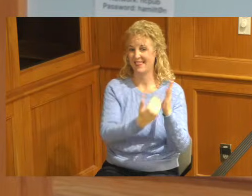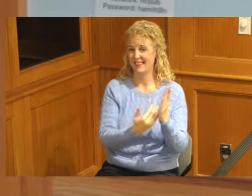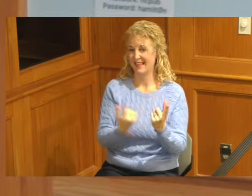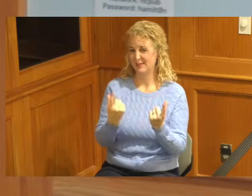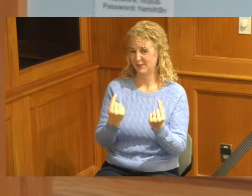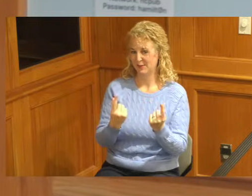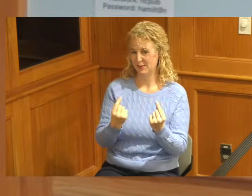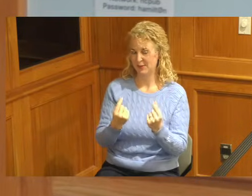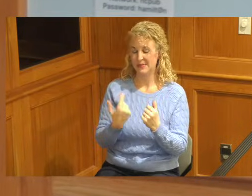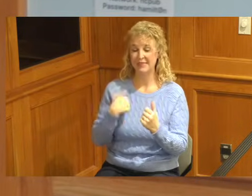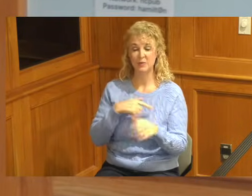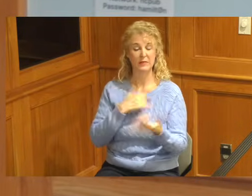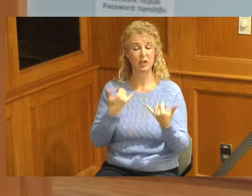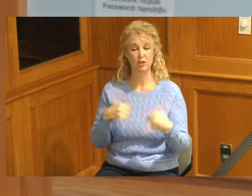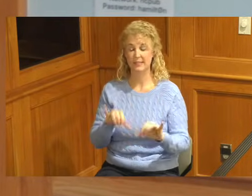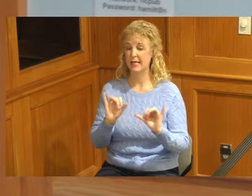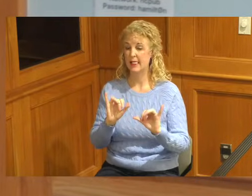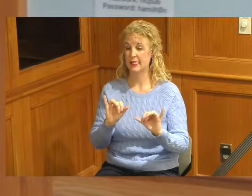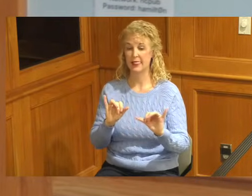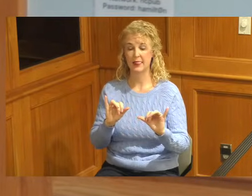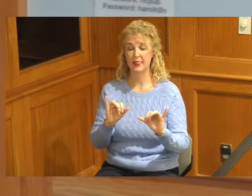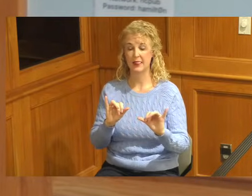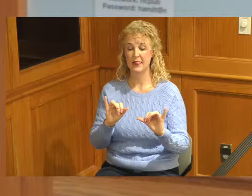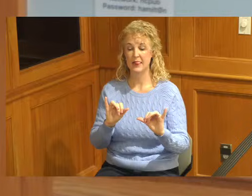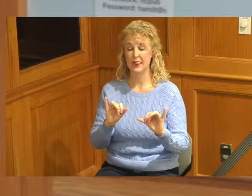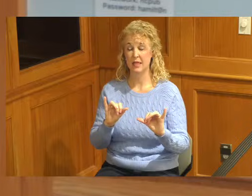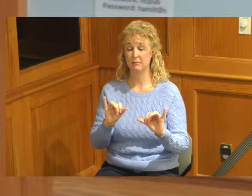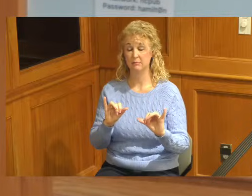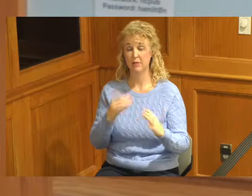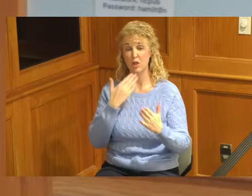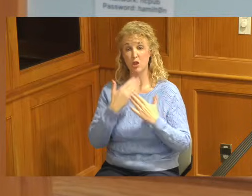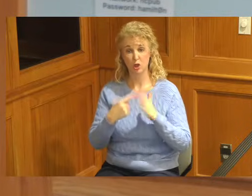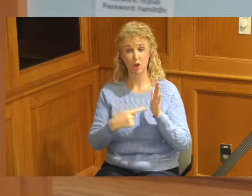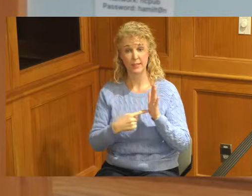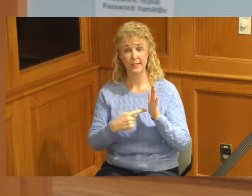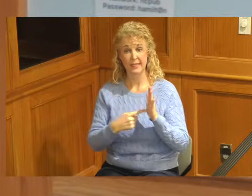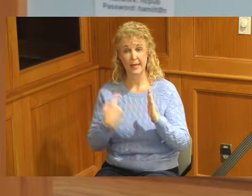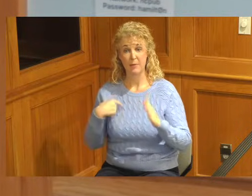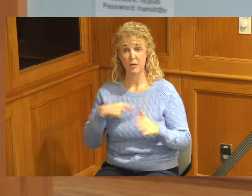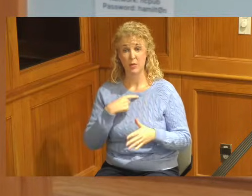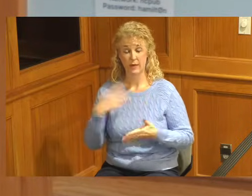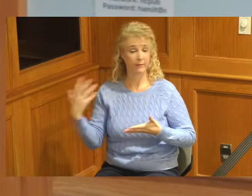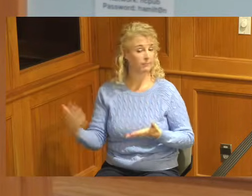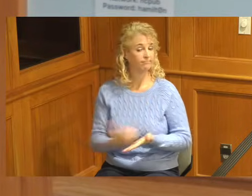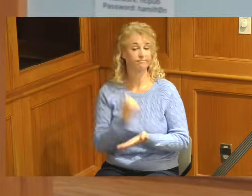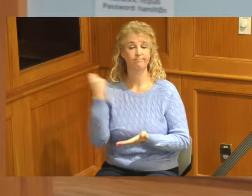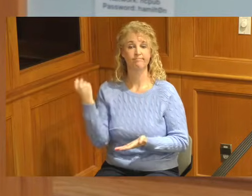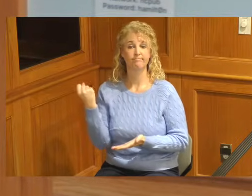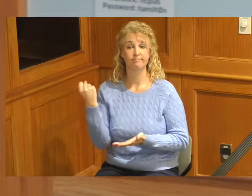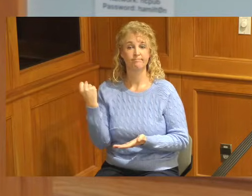we're we're and this is a this is a good example of that catalyzing description I gave you. So,